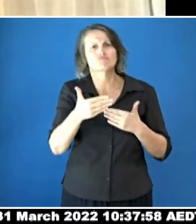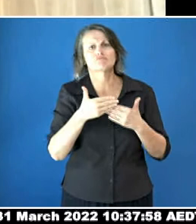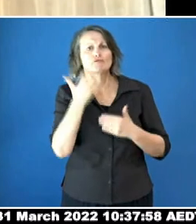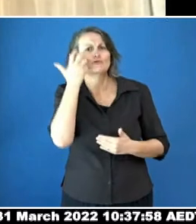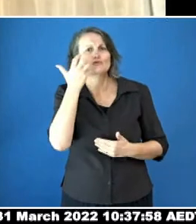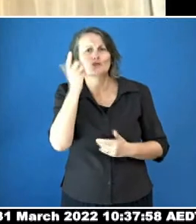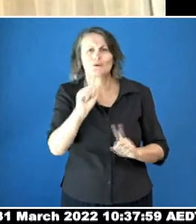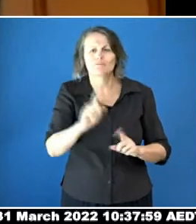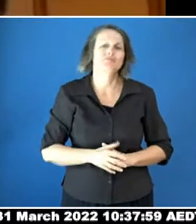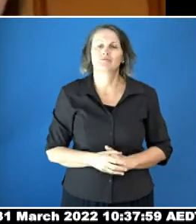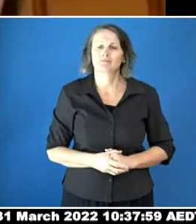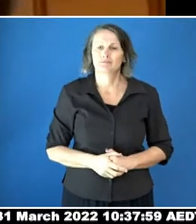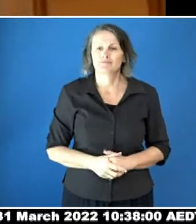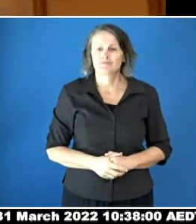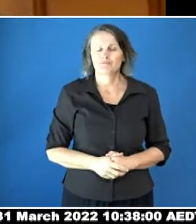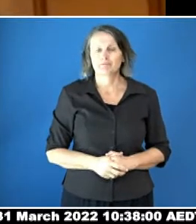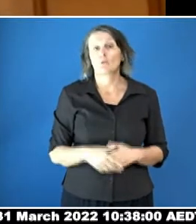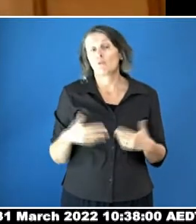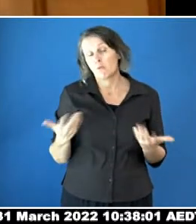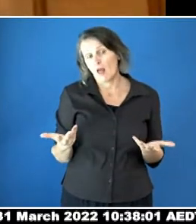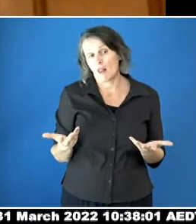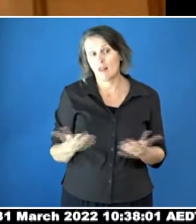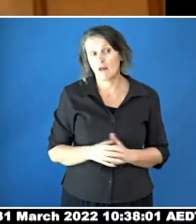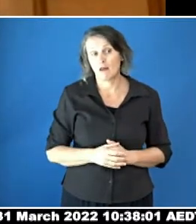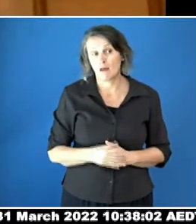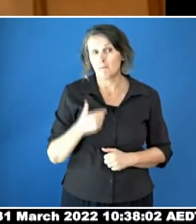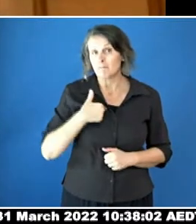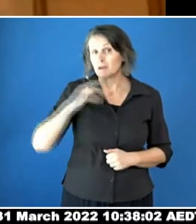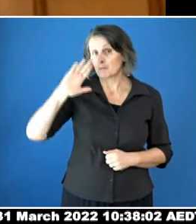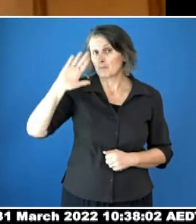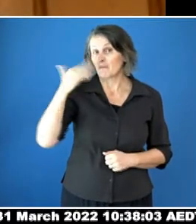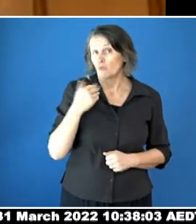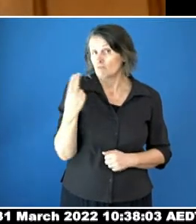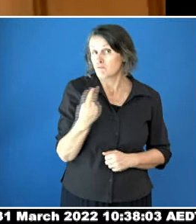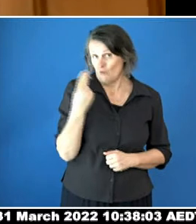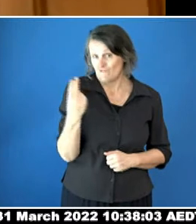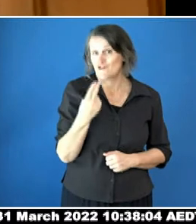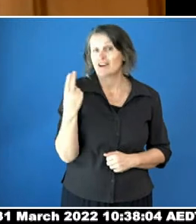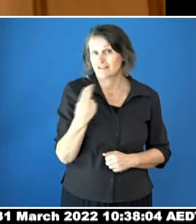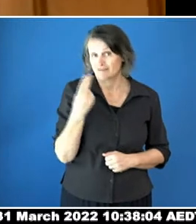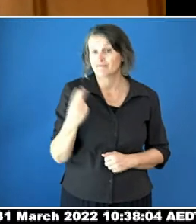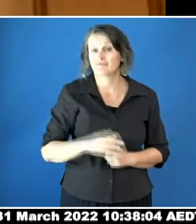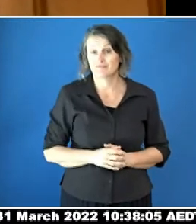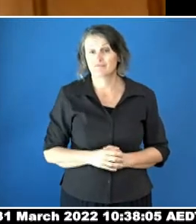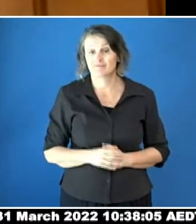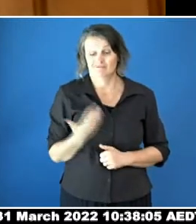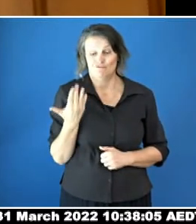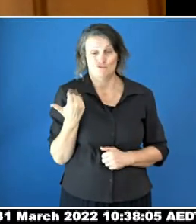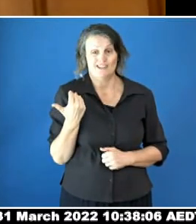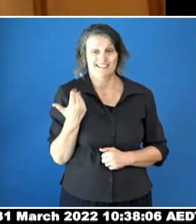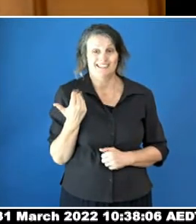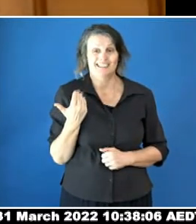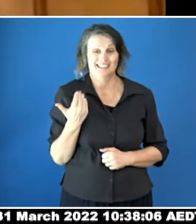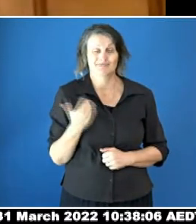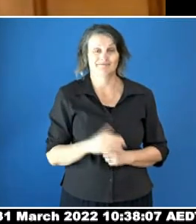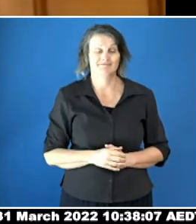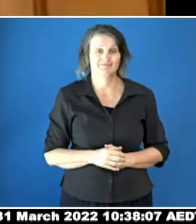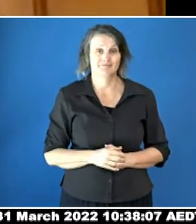Well, I did have boyfriend just recently and just